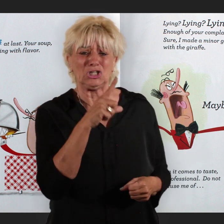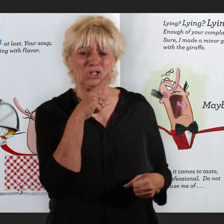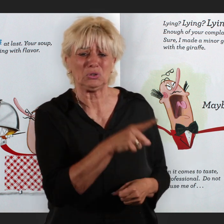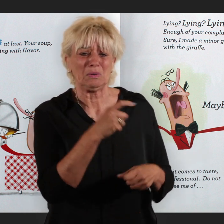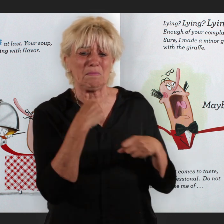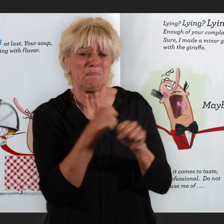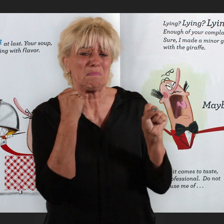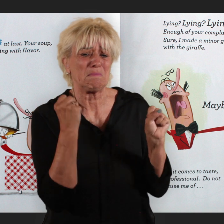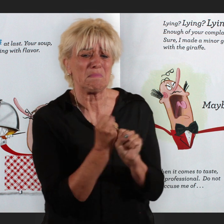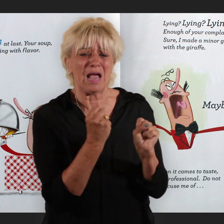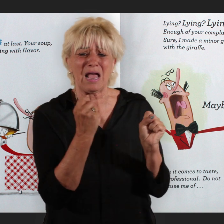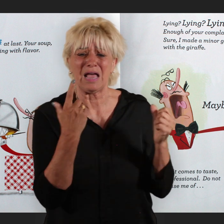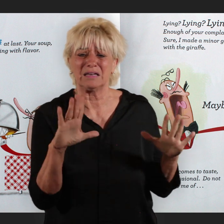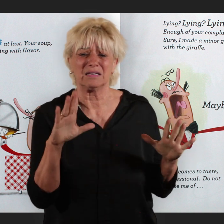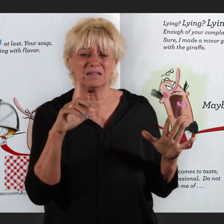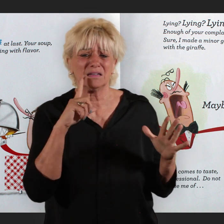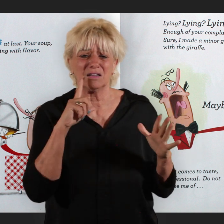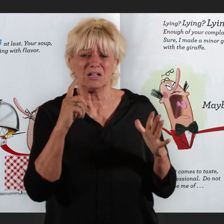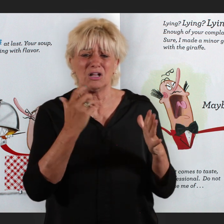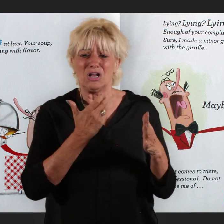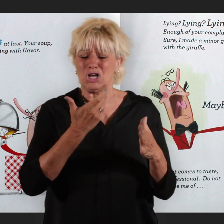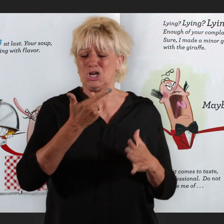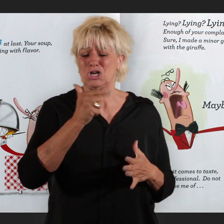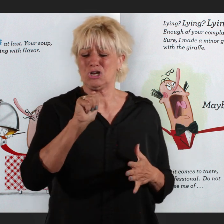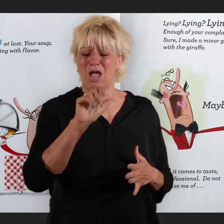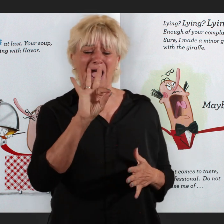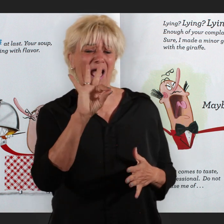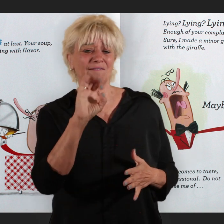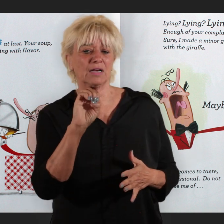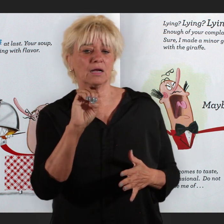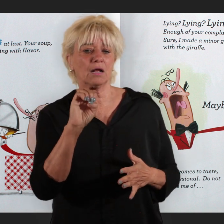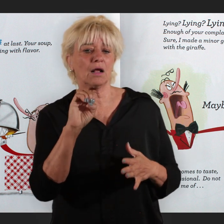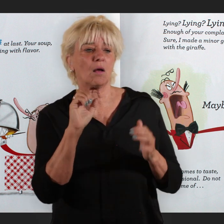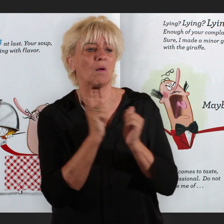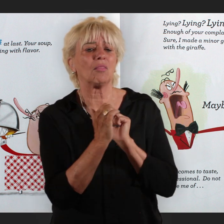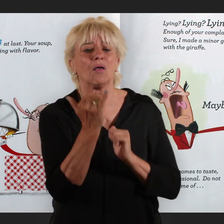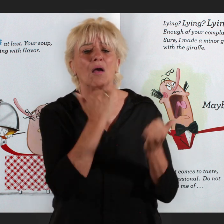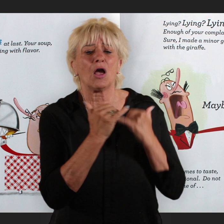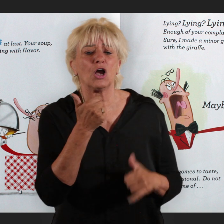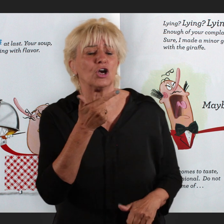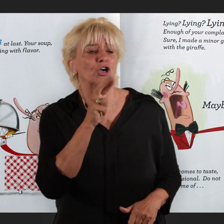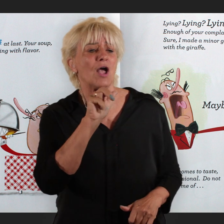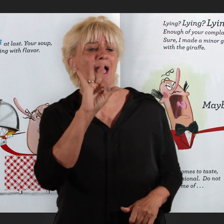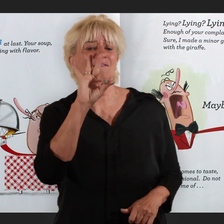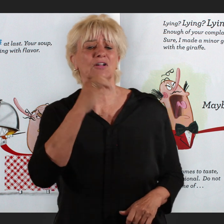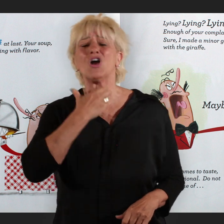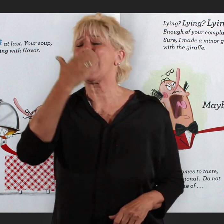Sure, I made a minor gaffe with the giraffe.